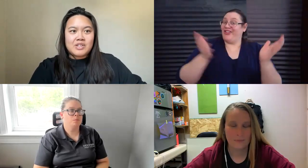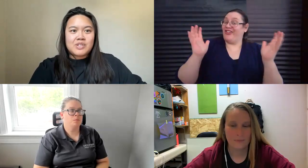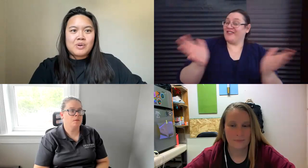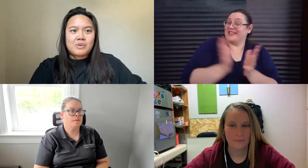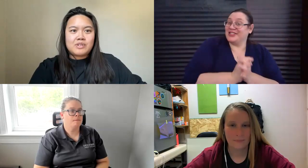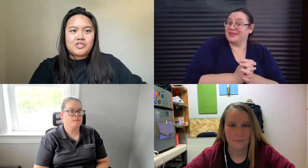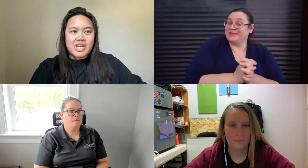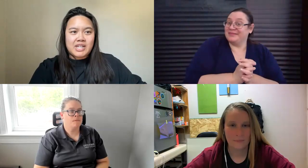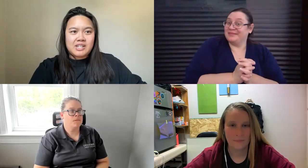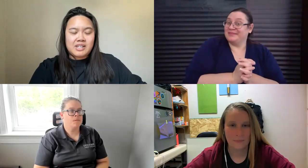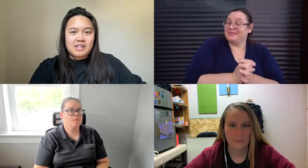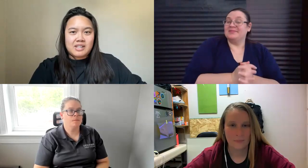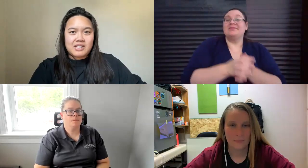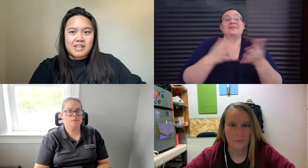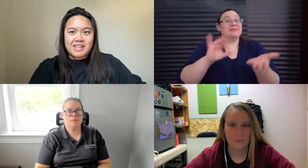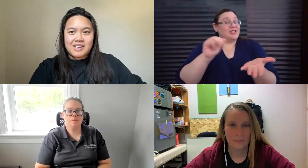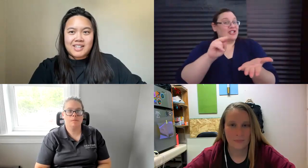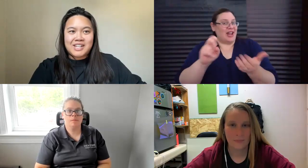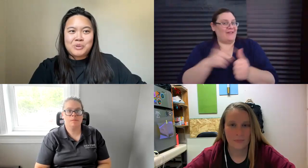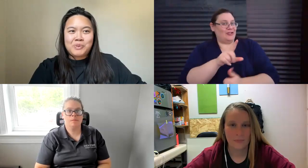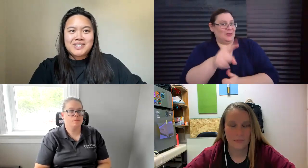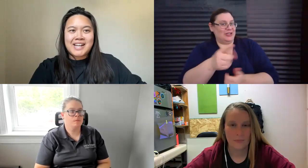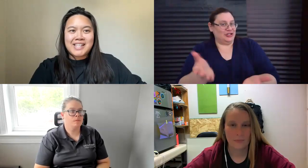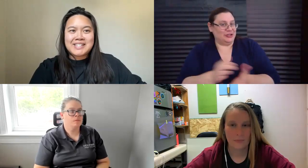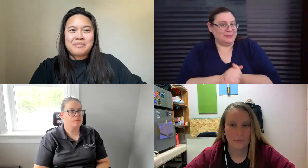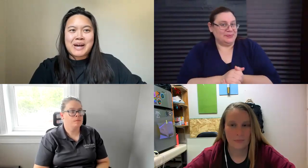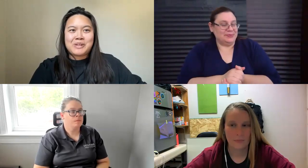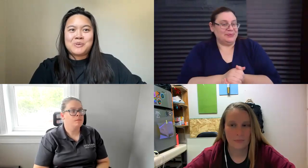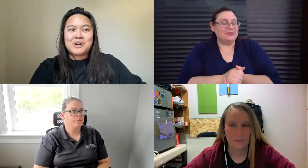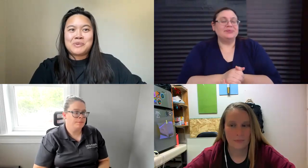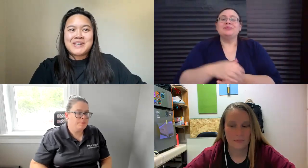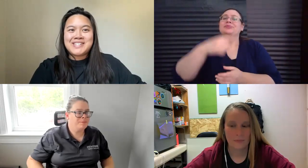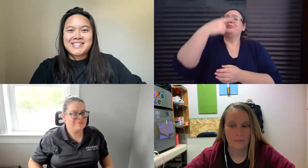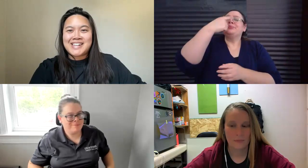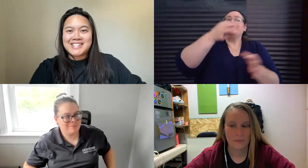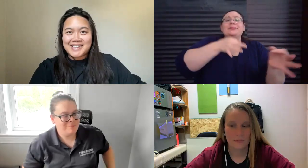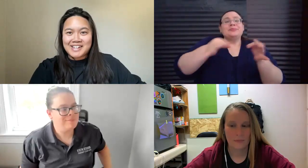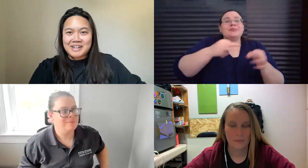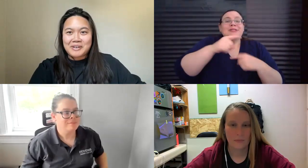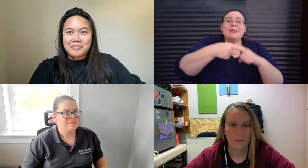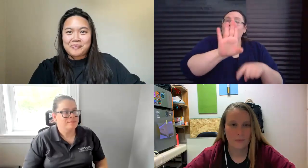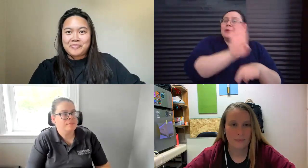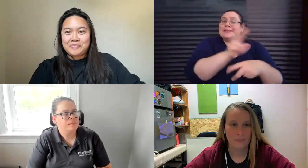So, Jane, can you please tell us about your businesses?